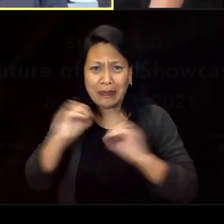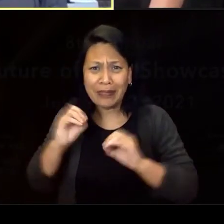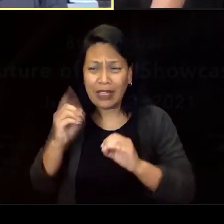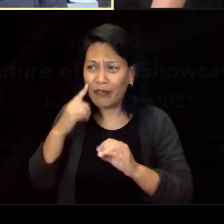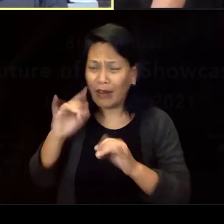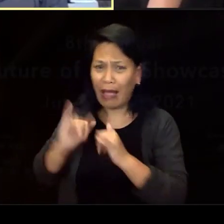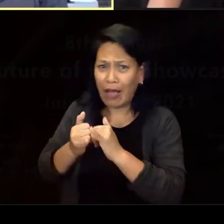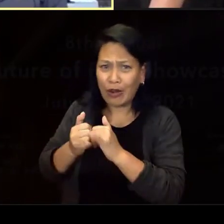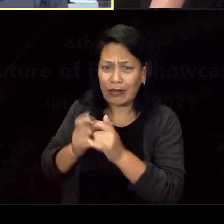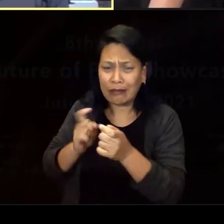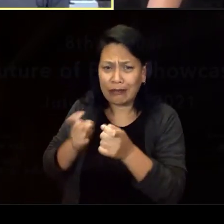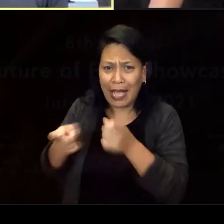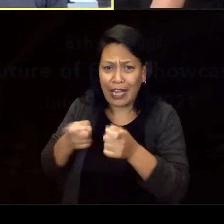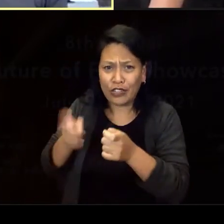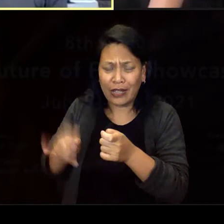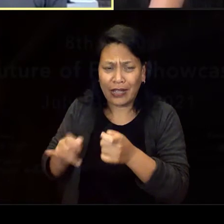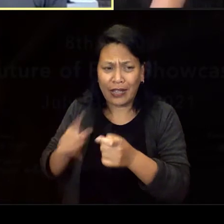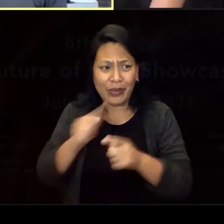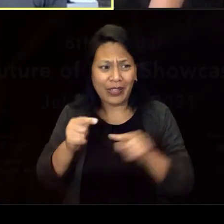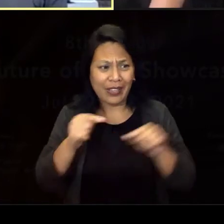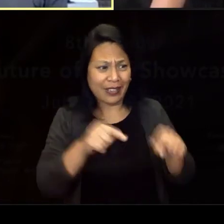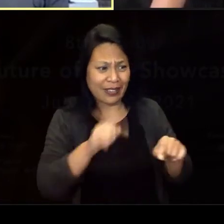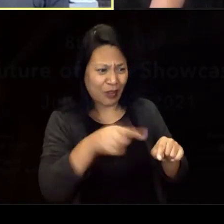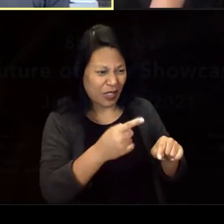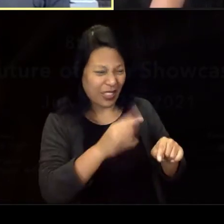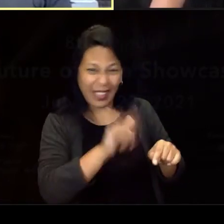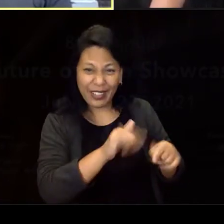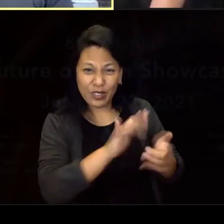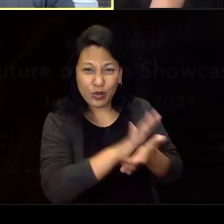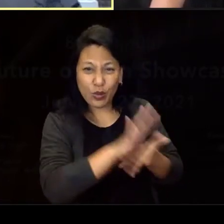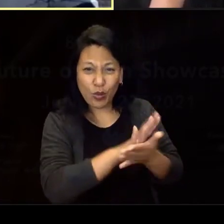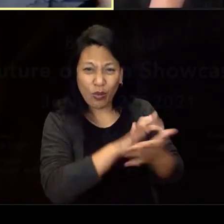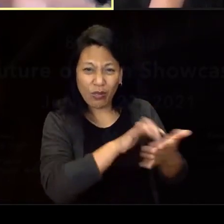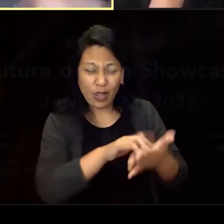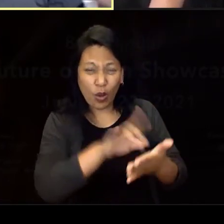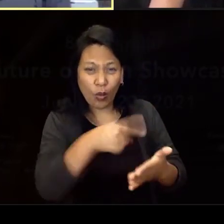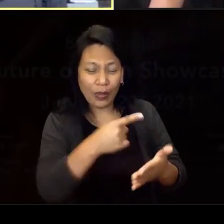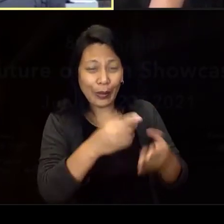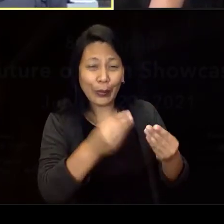They're not going to have that, like, flawless, that like smooth skin.